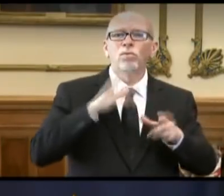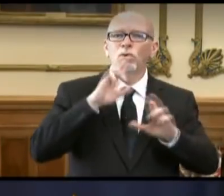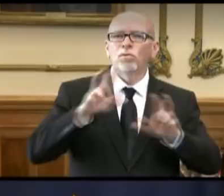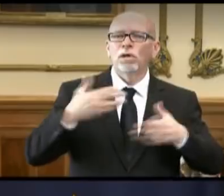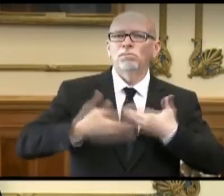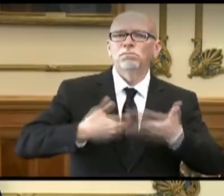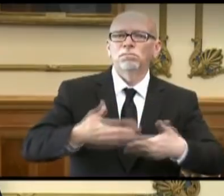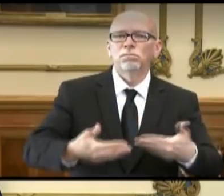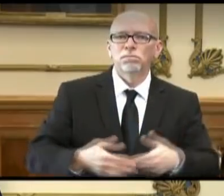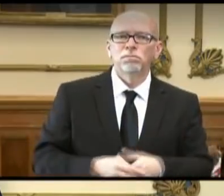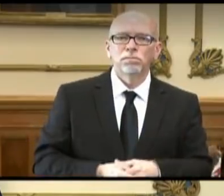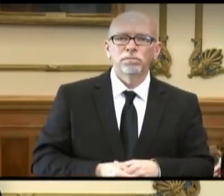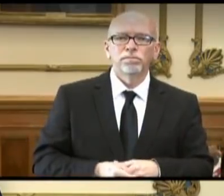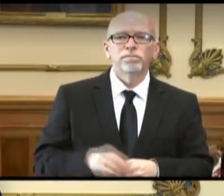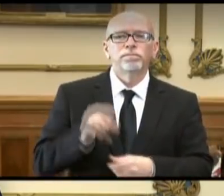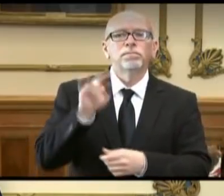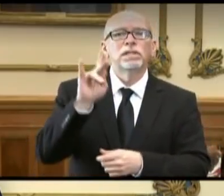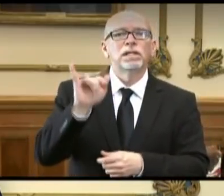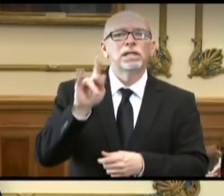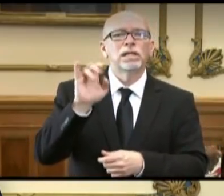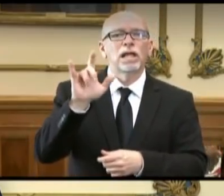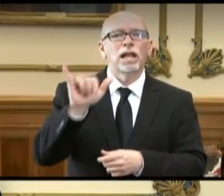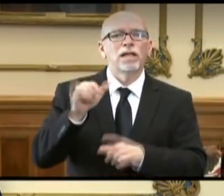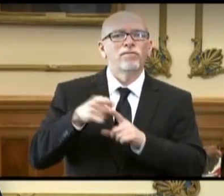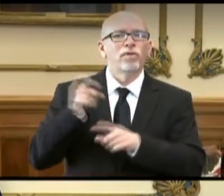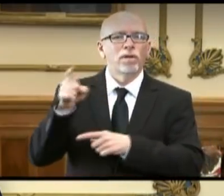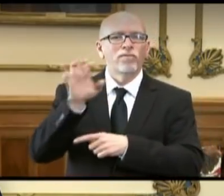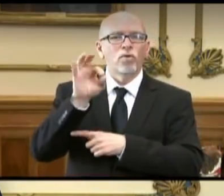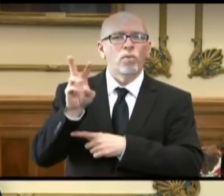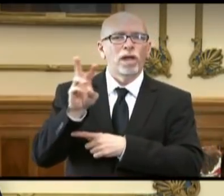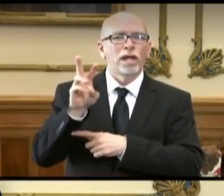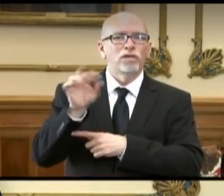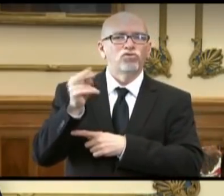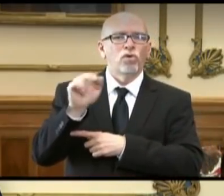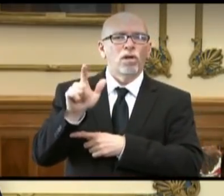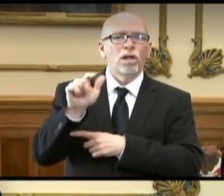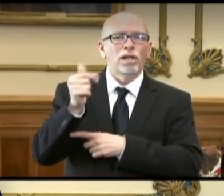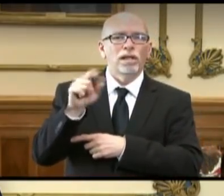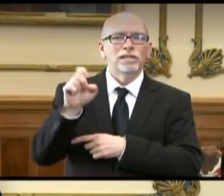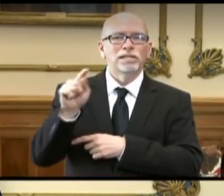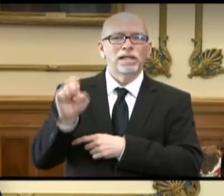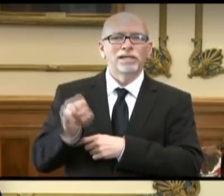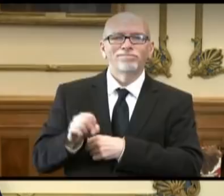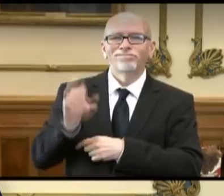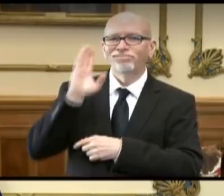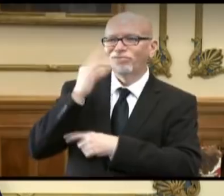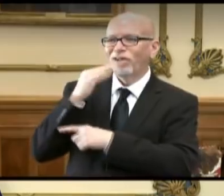HAVE THAT WORKFORCE IN RIGHT NOW. AS THE REST OF THE GLOBAL SUPPLY CHAIN STARTS TO LINK BACK UP, WE WILL ALREADY BE HUMMING.